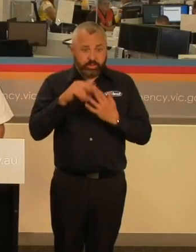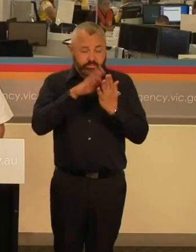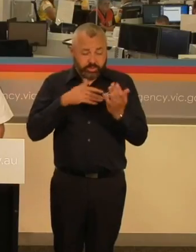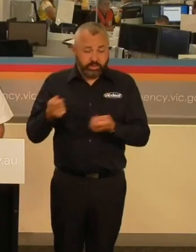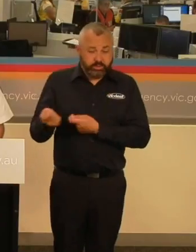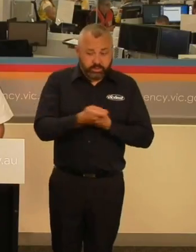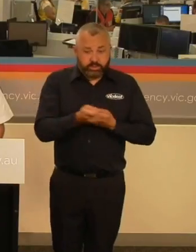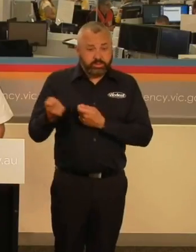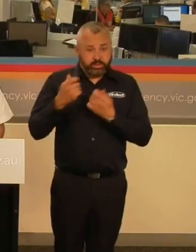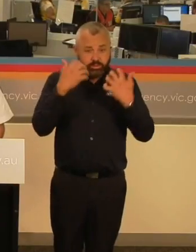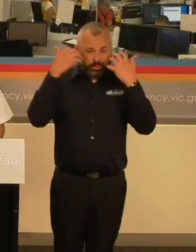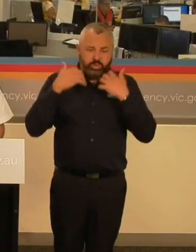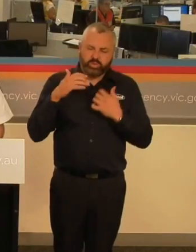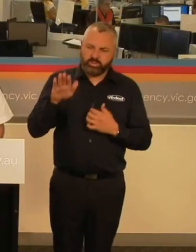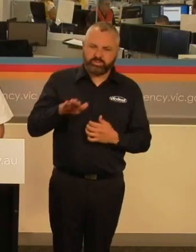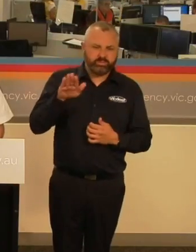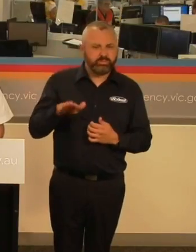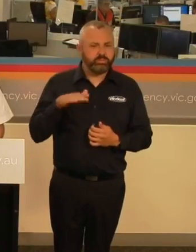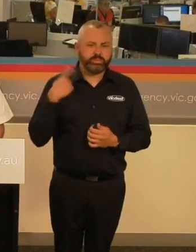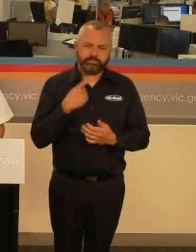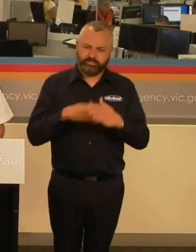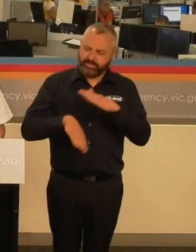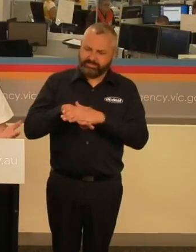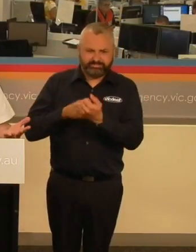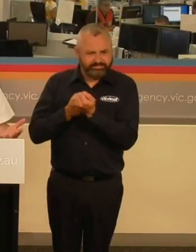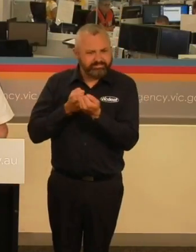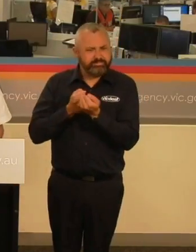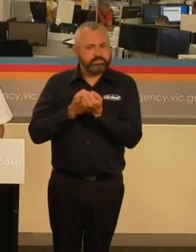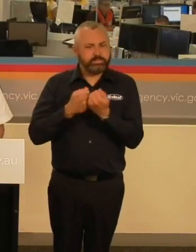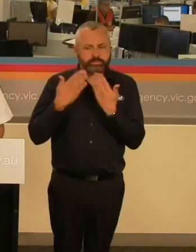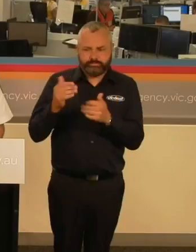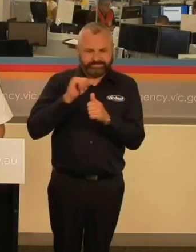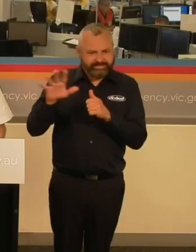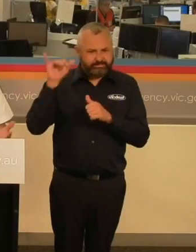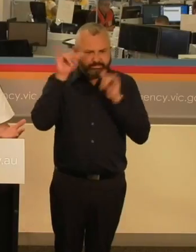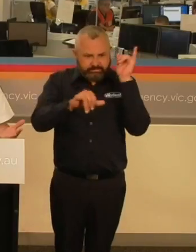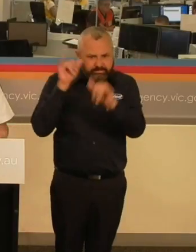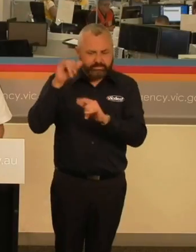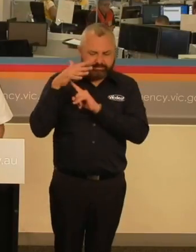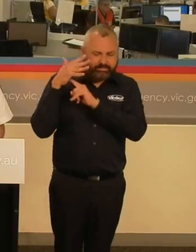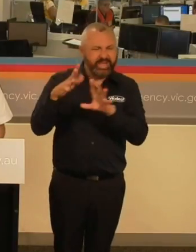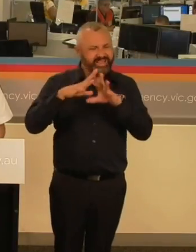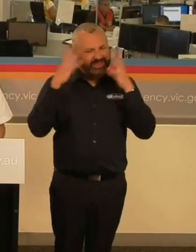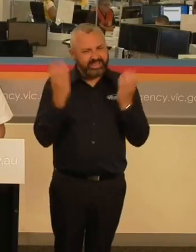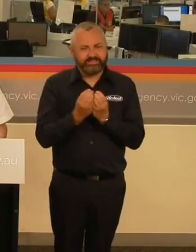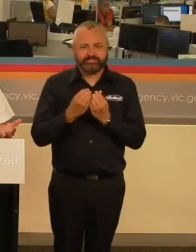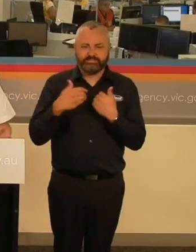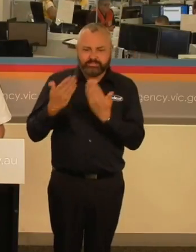in the state we support them with great aircraft and we've got the large air tankers in the sky we've got the orange cranes in the sky and we've got smaller